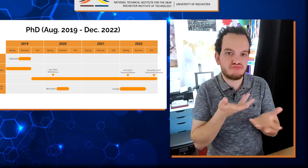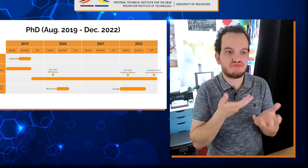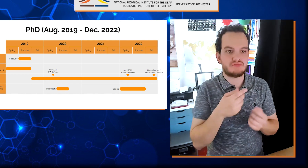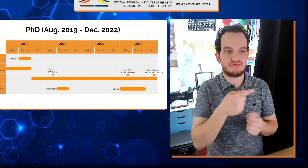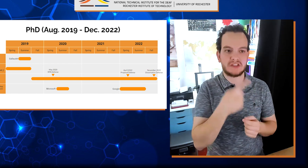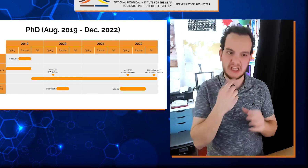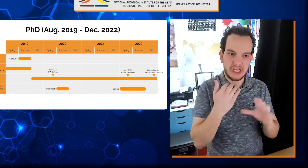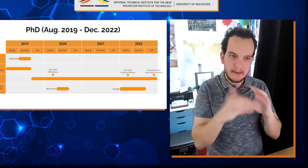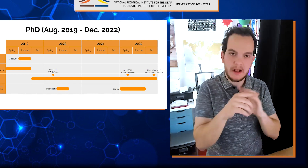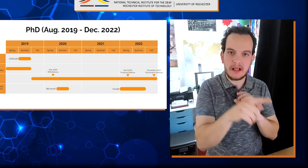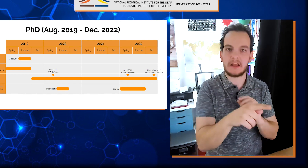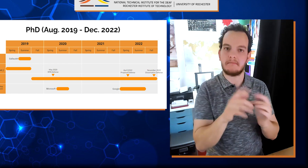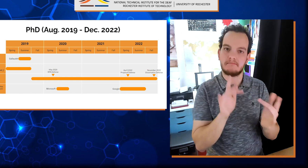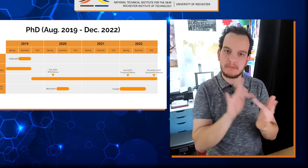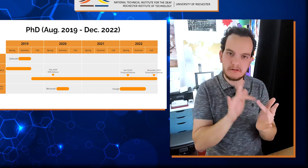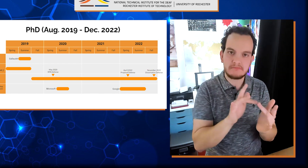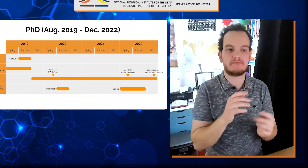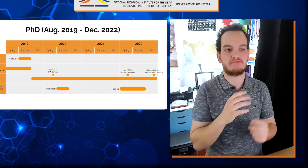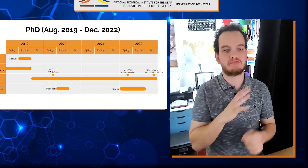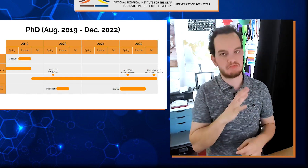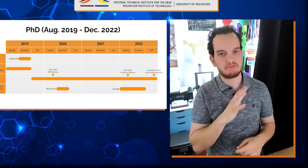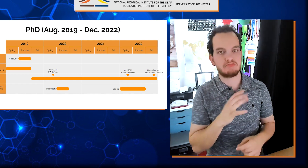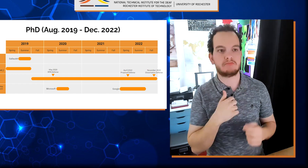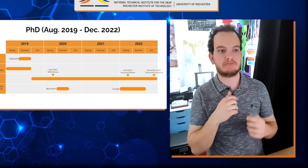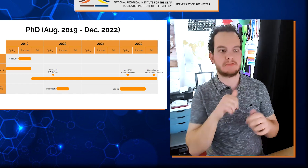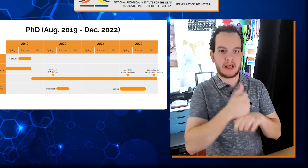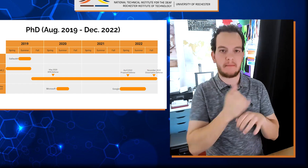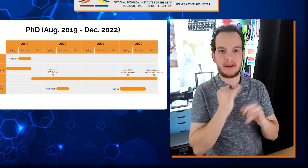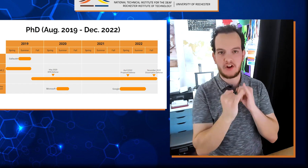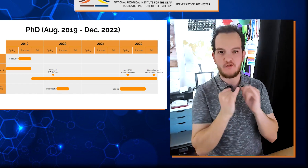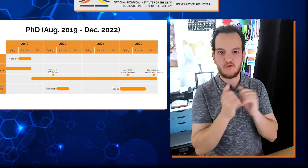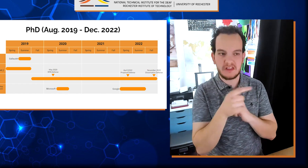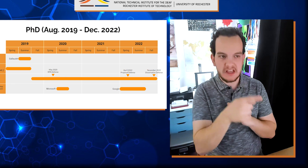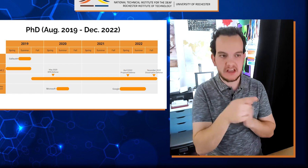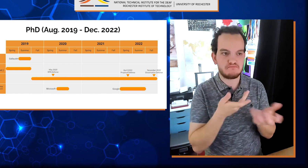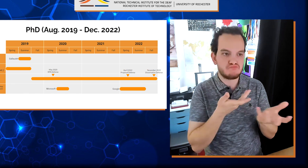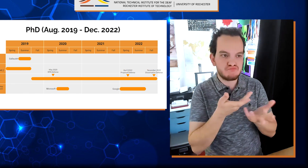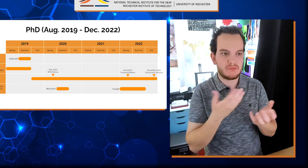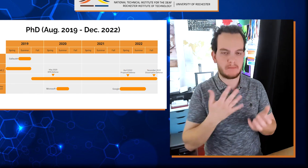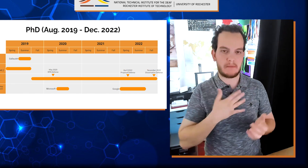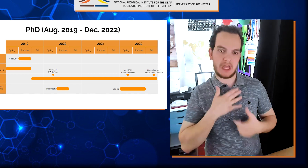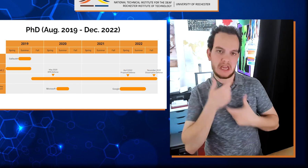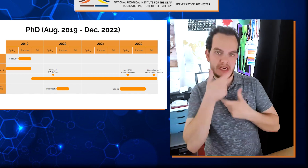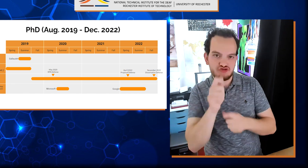and talked to him about that. He suggested that I email him to follow up, and we ended up having a meeting.